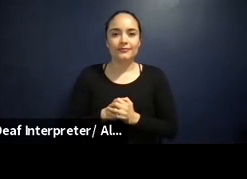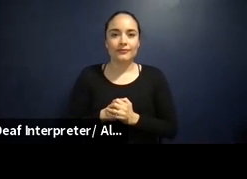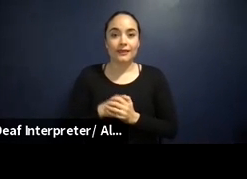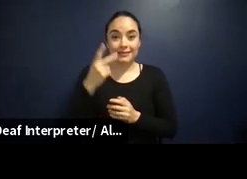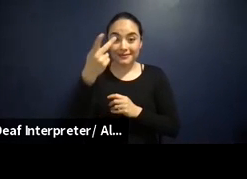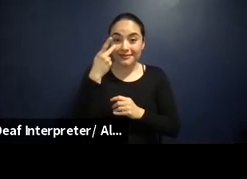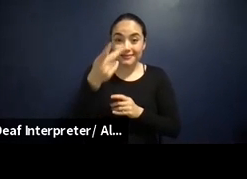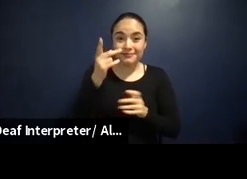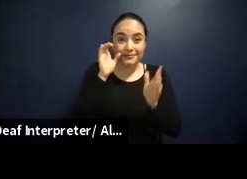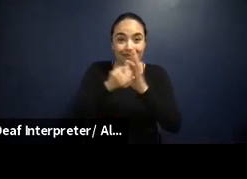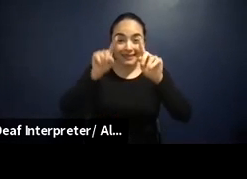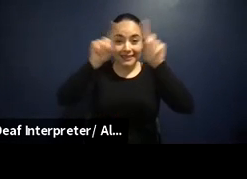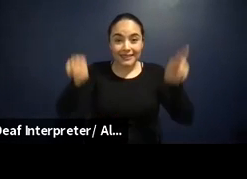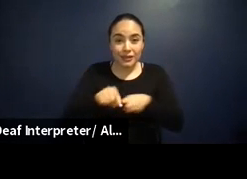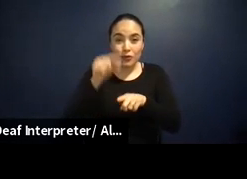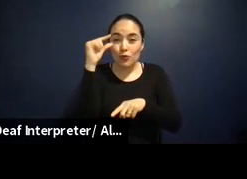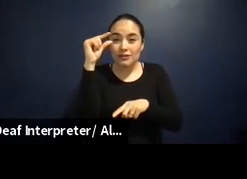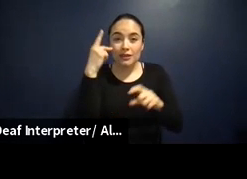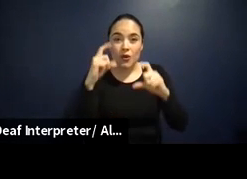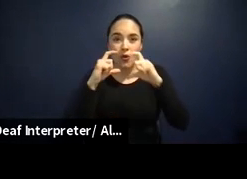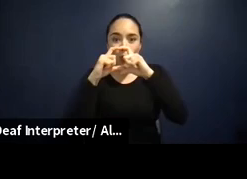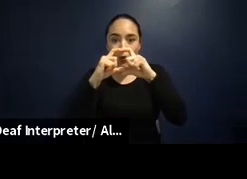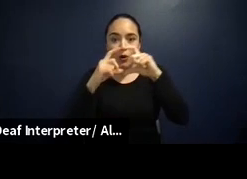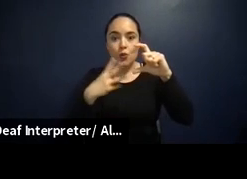is taken from so far away, but do you want to talk about what's in that little white square?